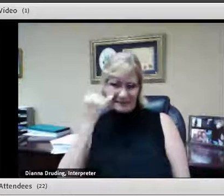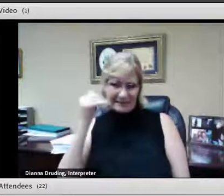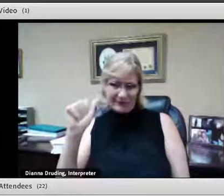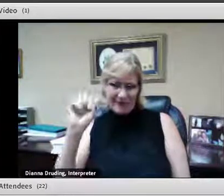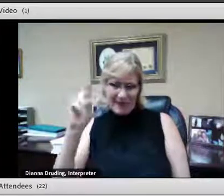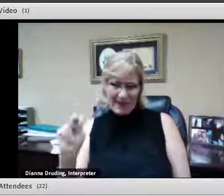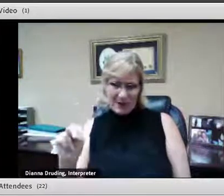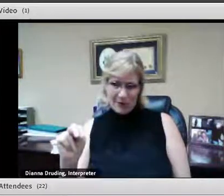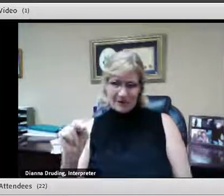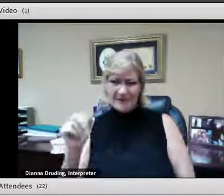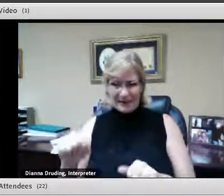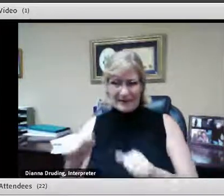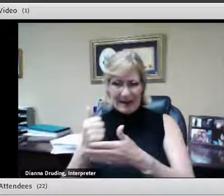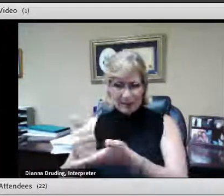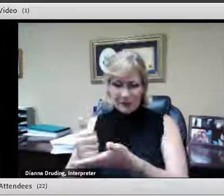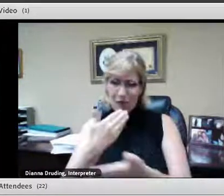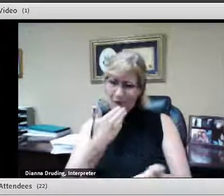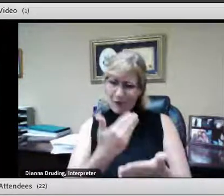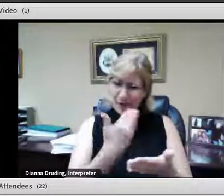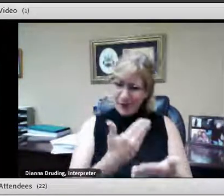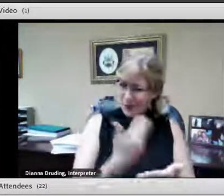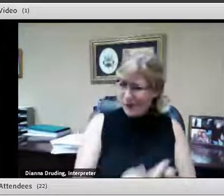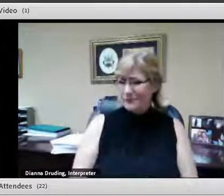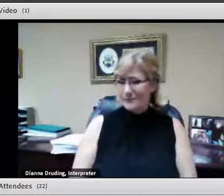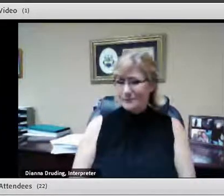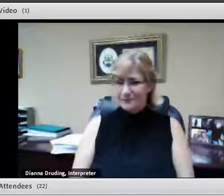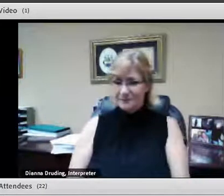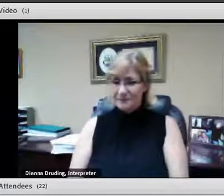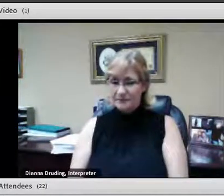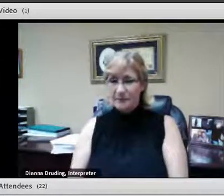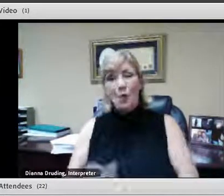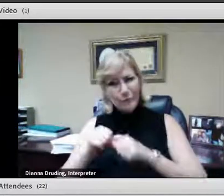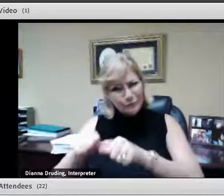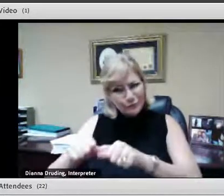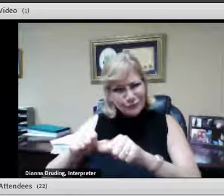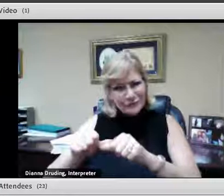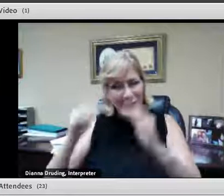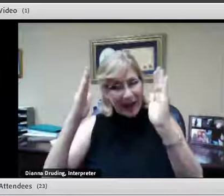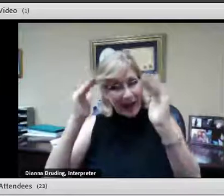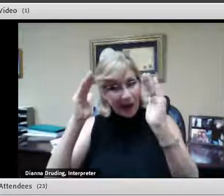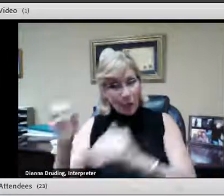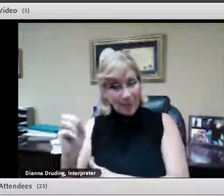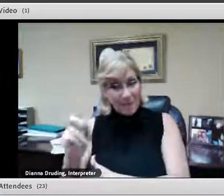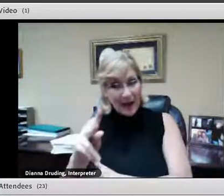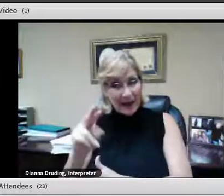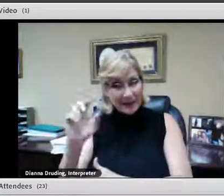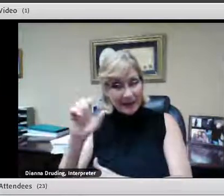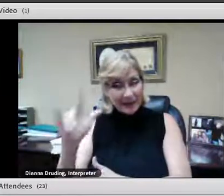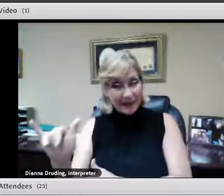And thank you all for your feedback. Hilary: Okay. We'll keep going. I hope it comes back, Nelly. Ryan: All right.